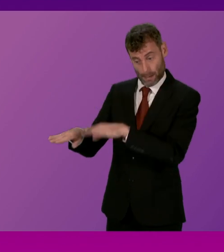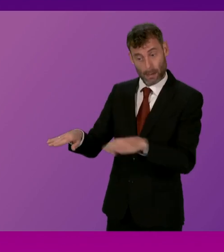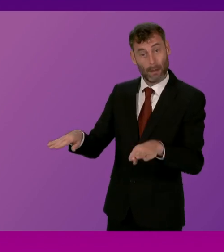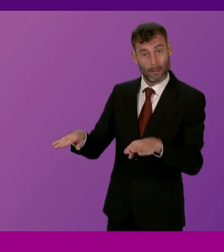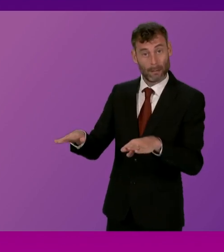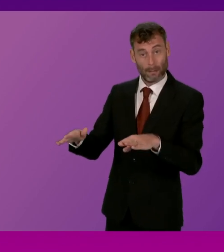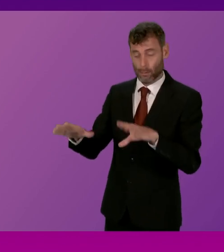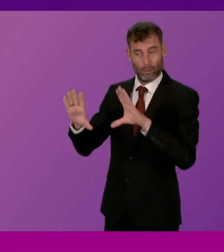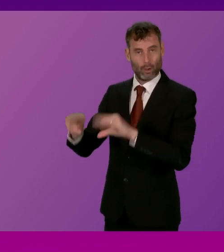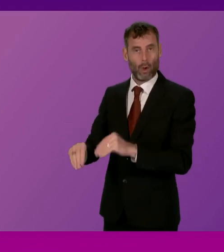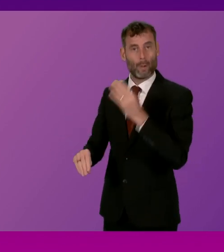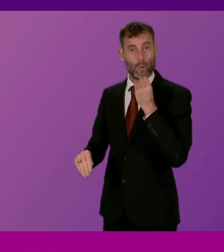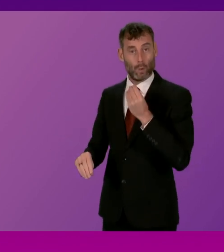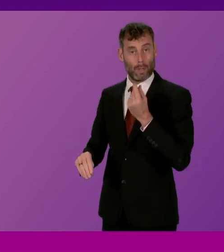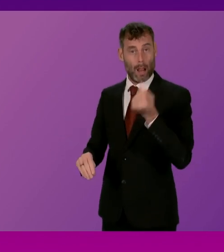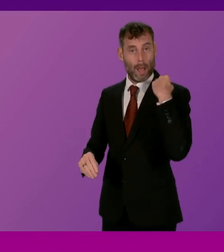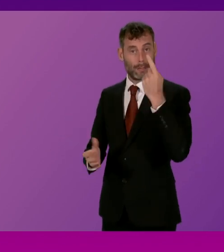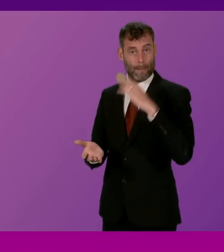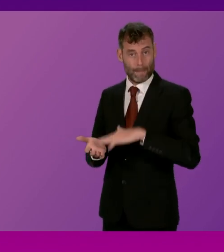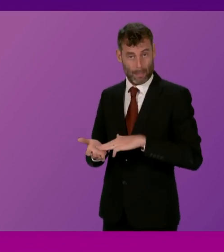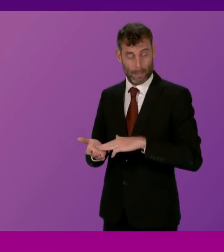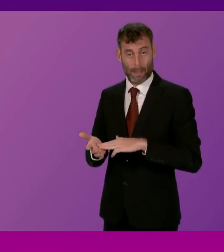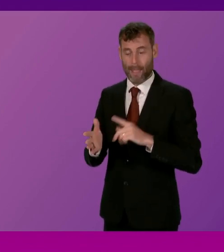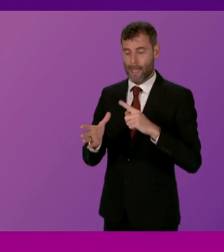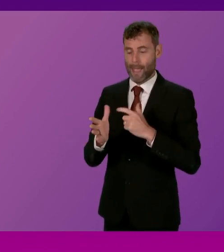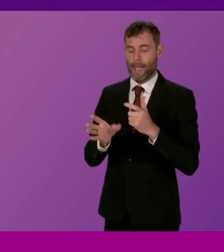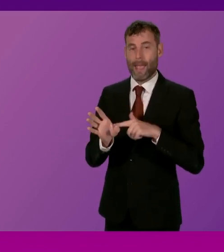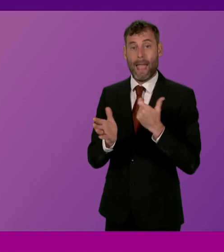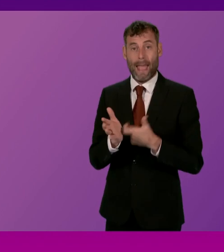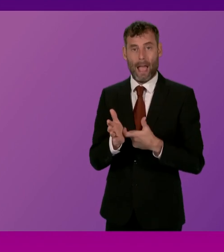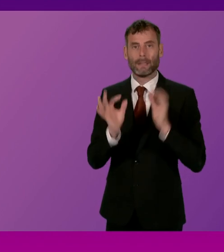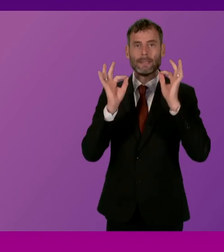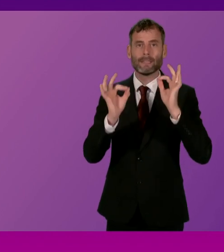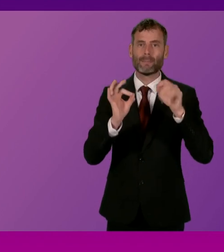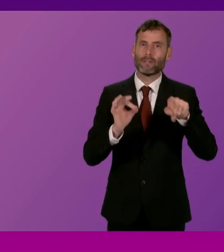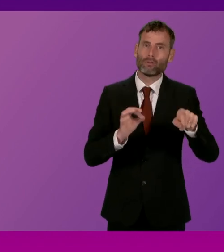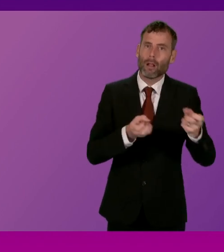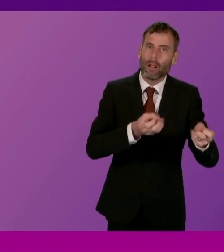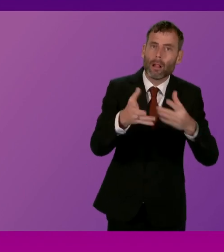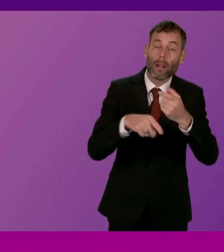the withdrawal of a specialist appliance at Ayr, which the FBU says meant that local firefighters